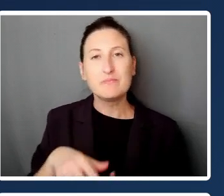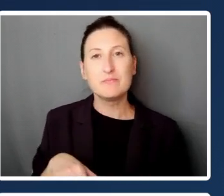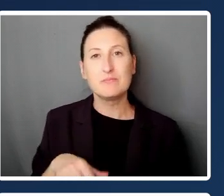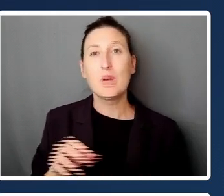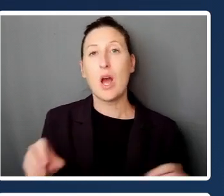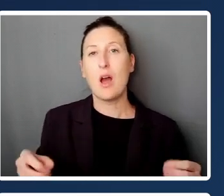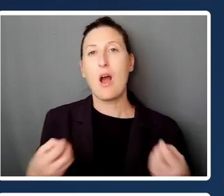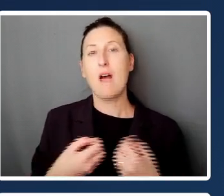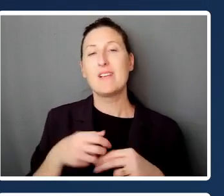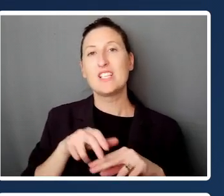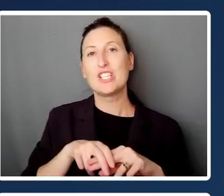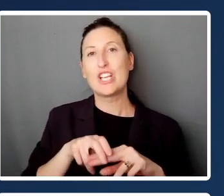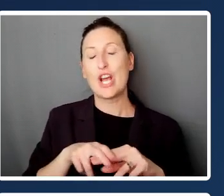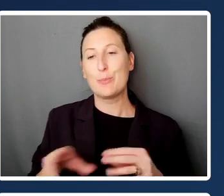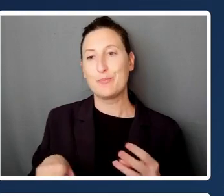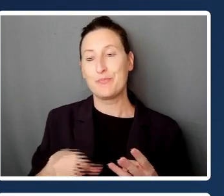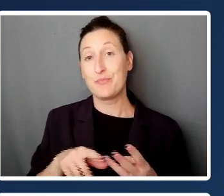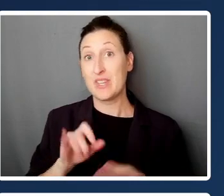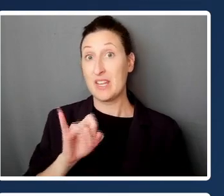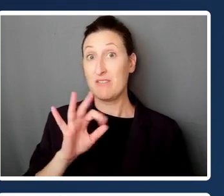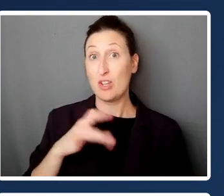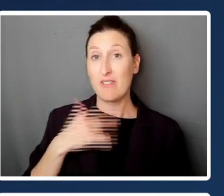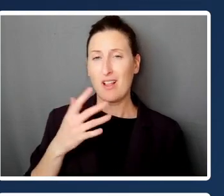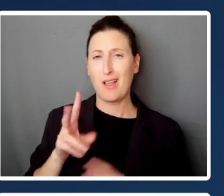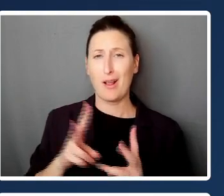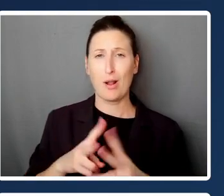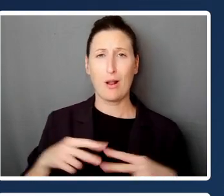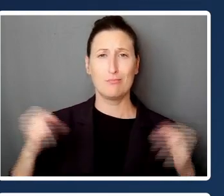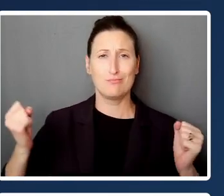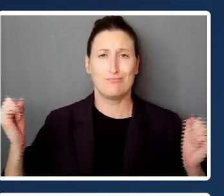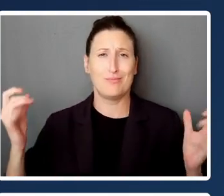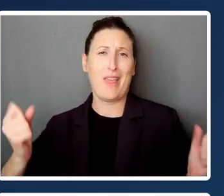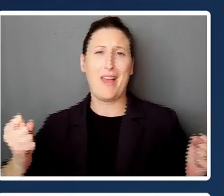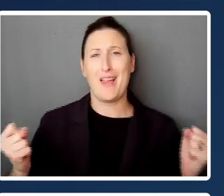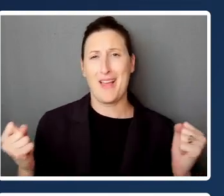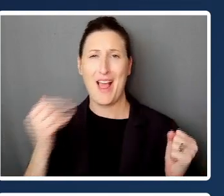very comfortable, this is what you know, please type in recliner. And while we're waiting for